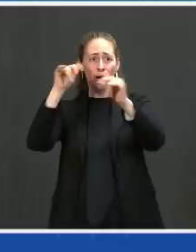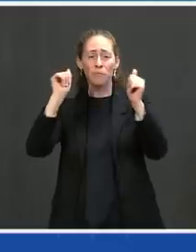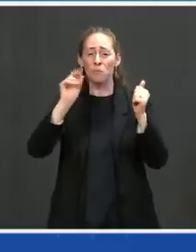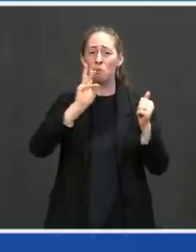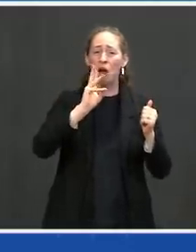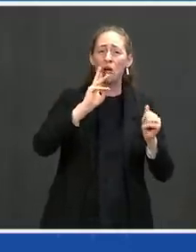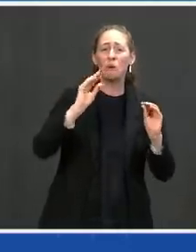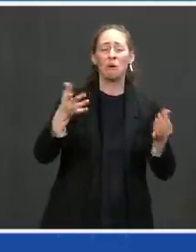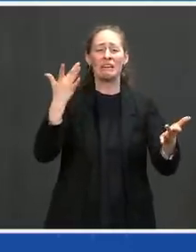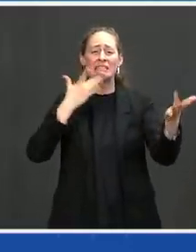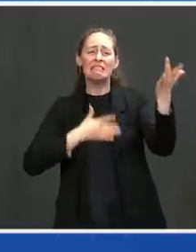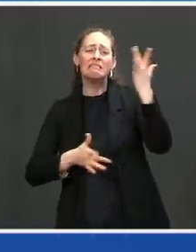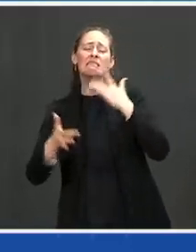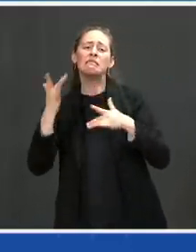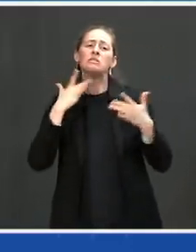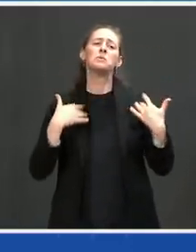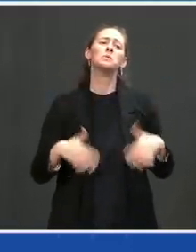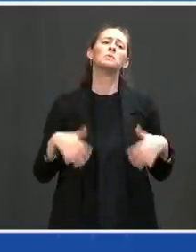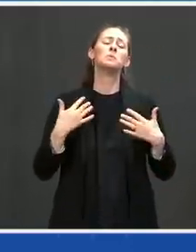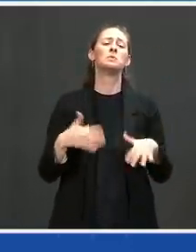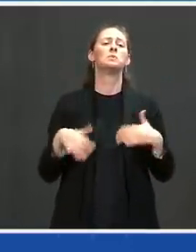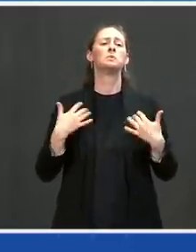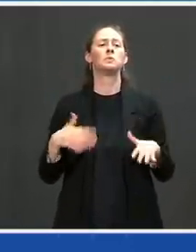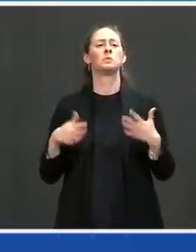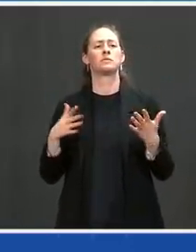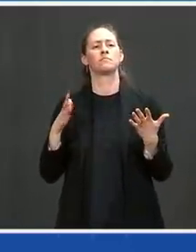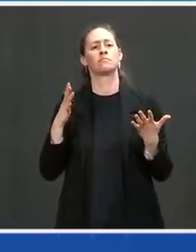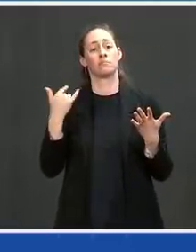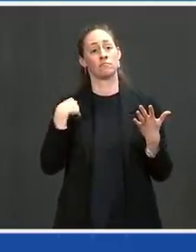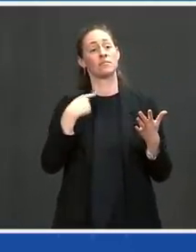we did nothing. We're going to do a lot in our administration.